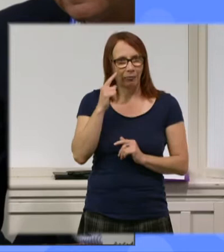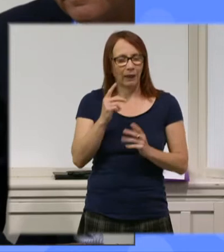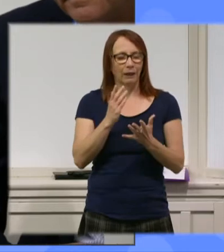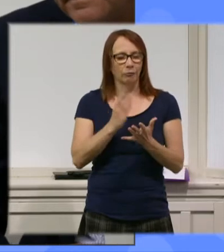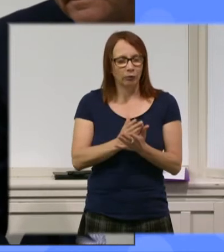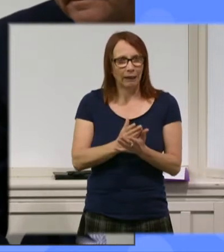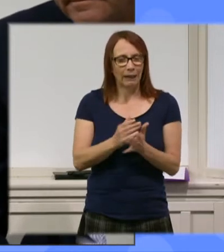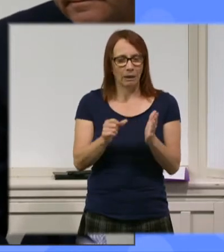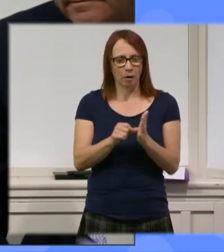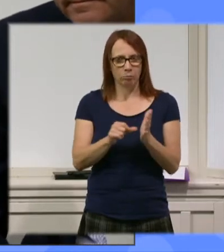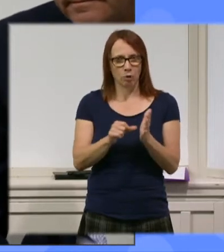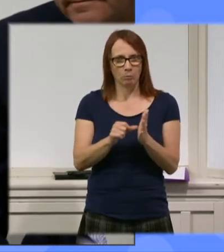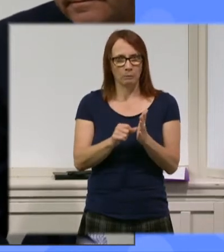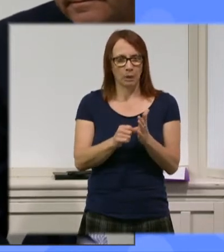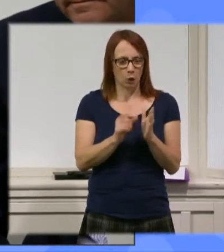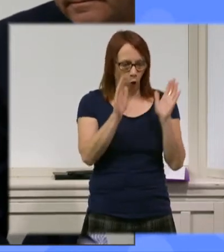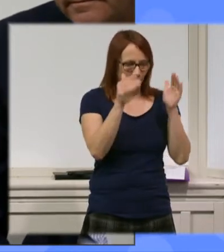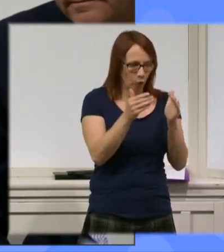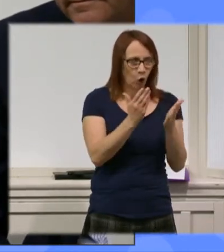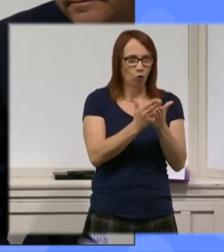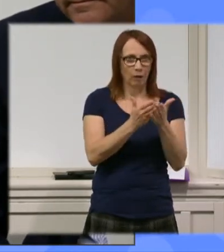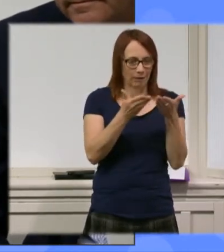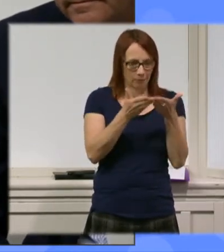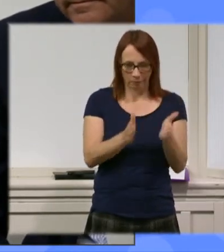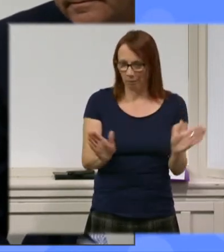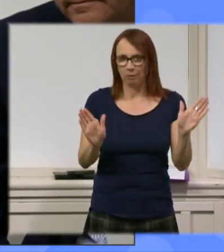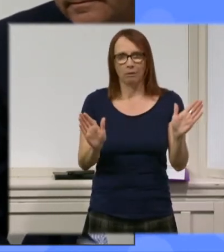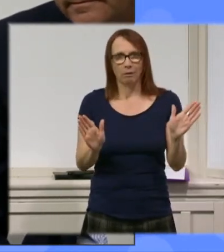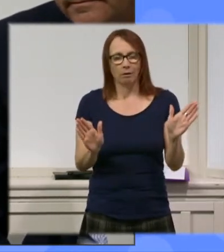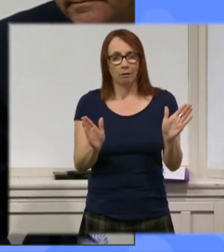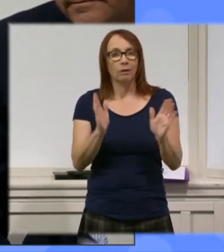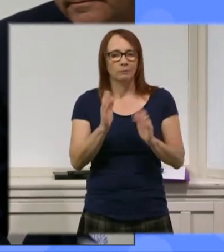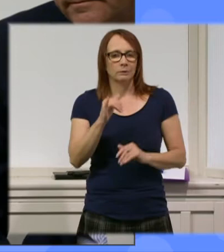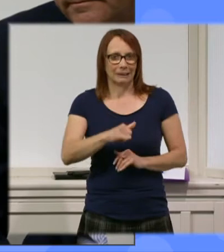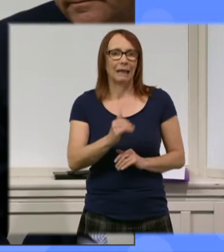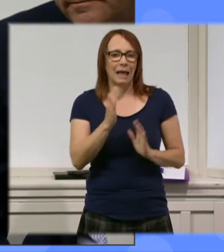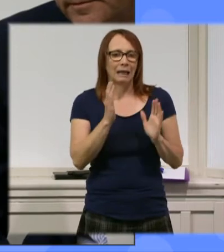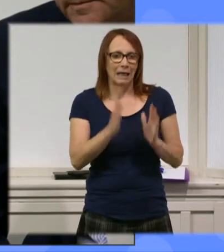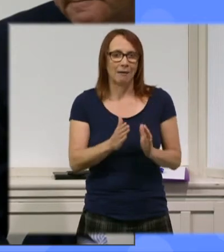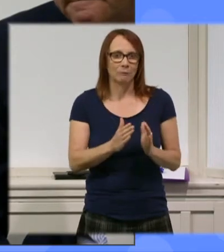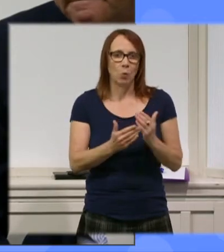much wider or more conflicts and we sometimes make them on it is a question about building more houses it's a question in building houses which are